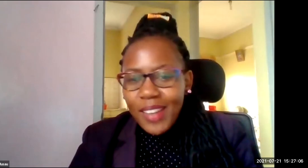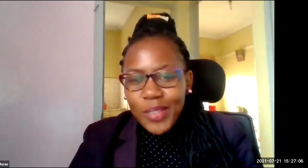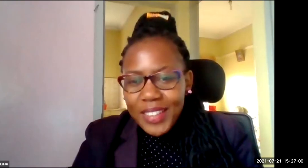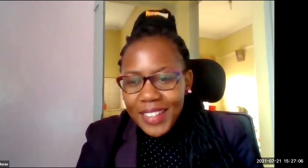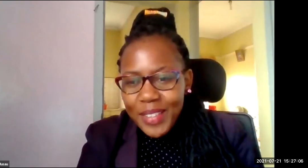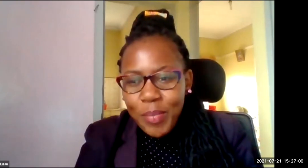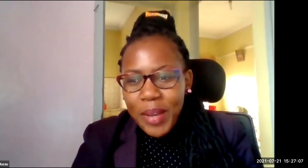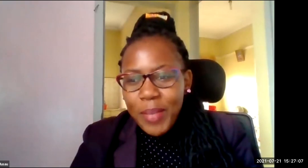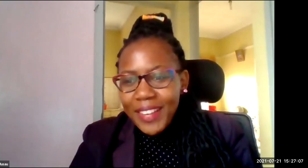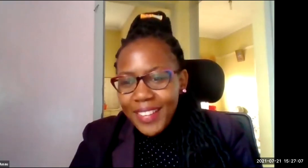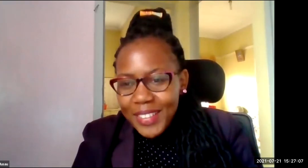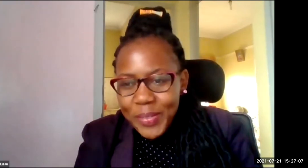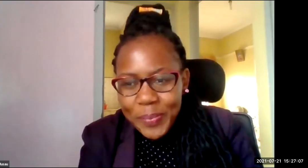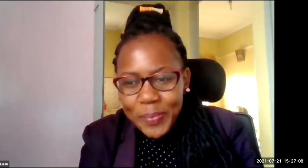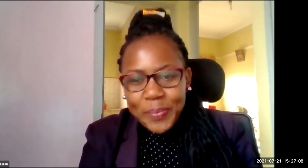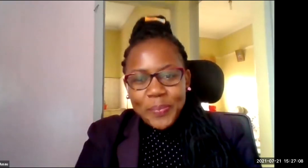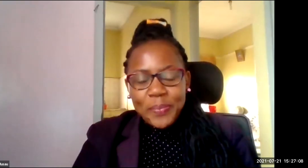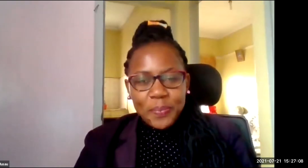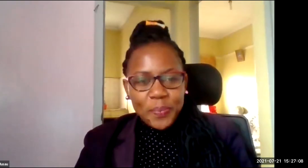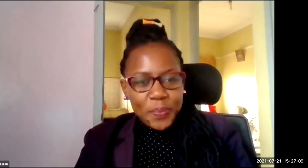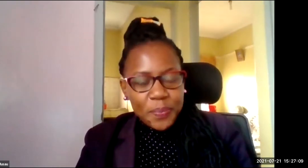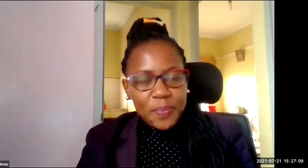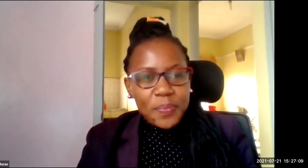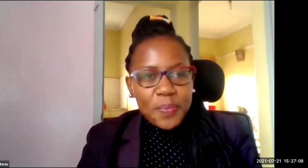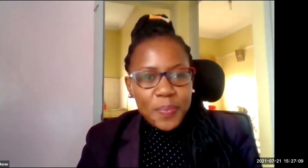for listening to me and for being part of this